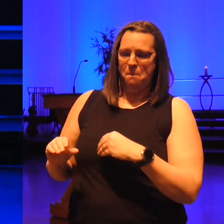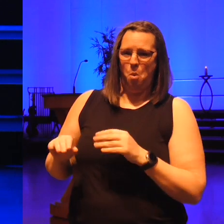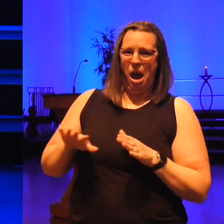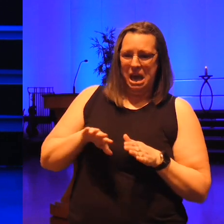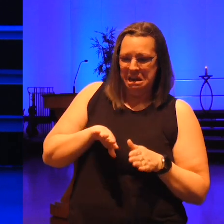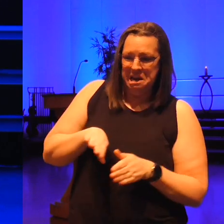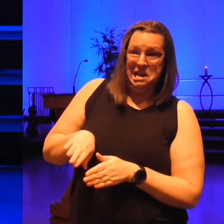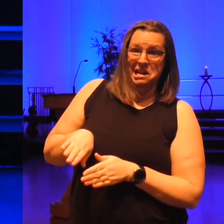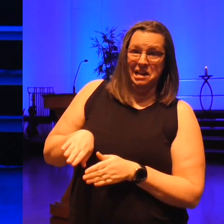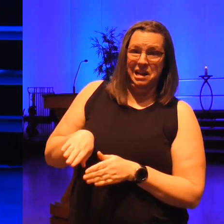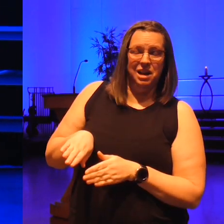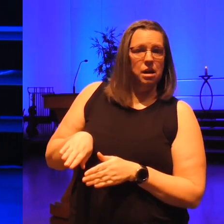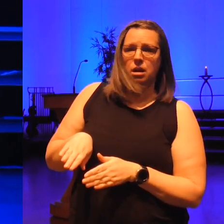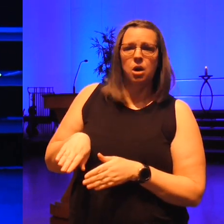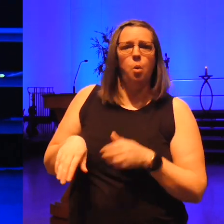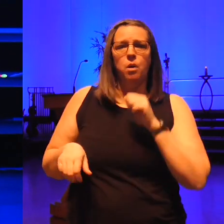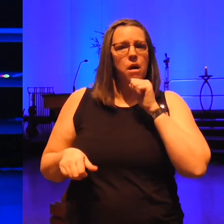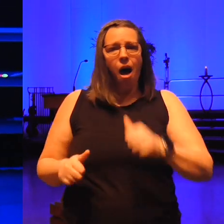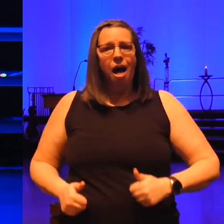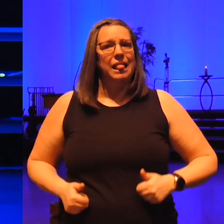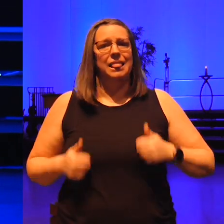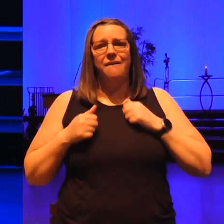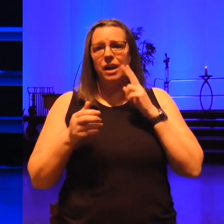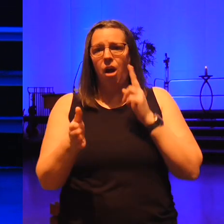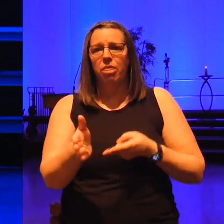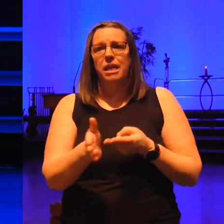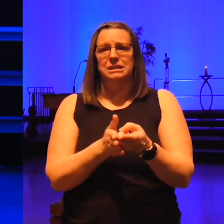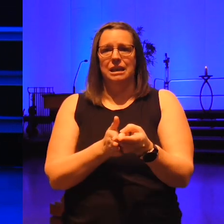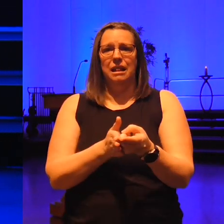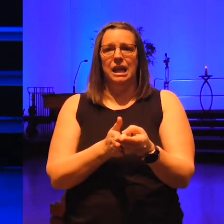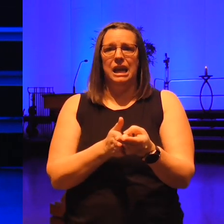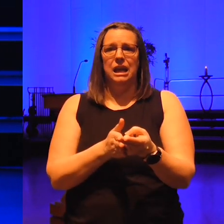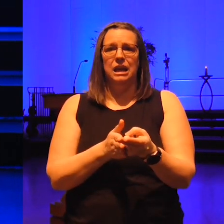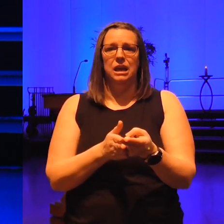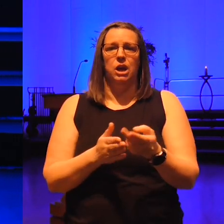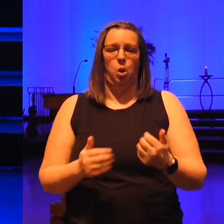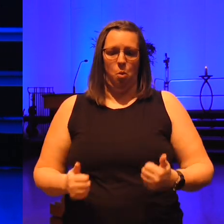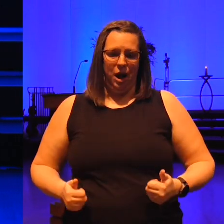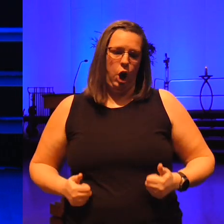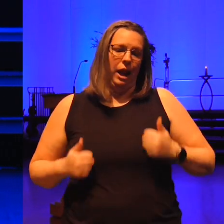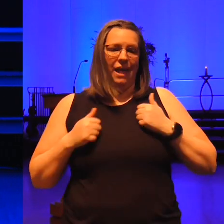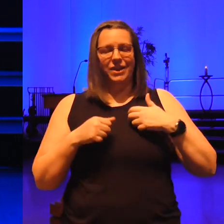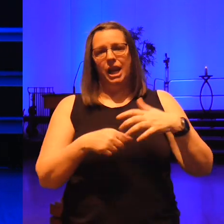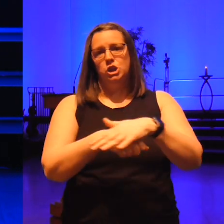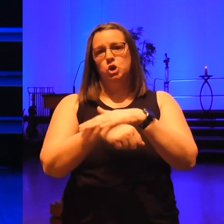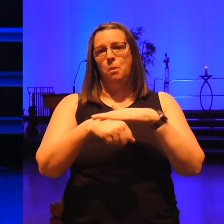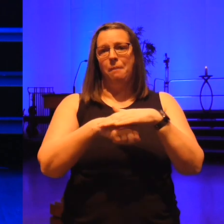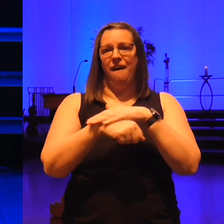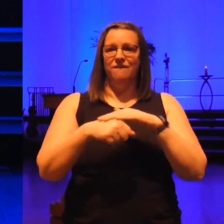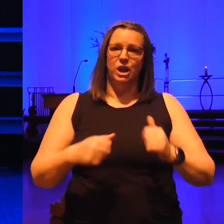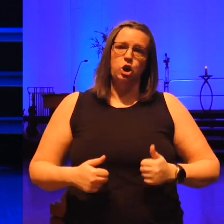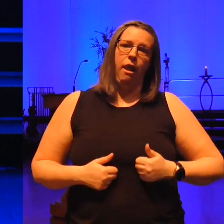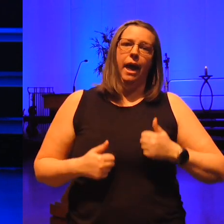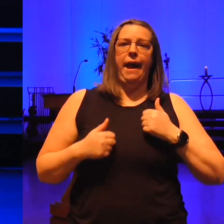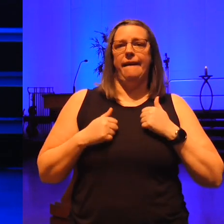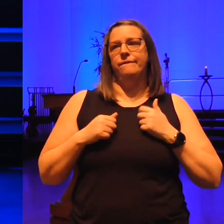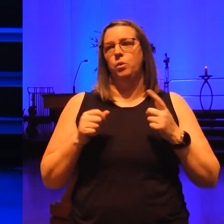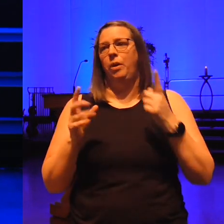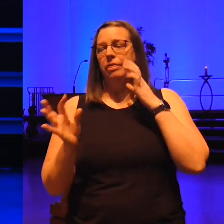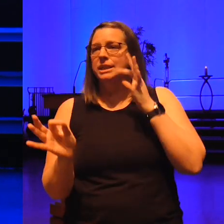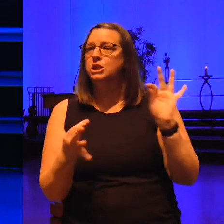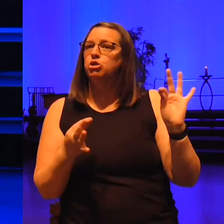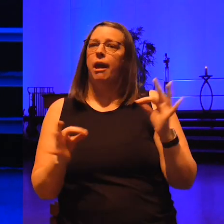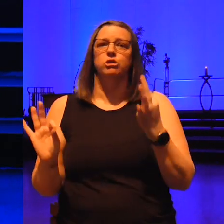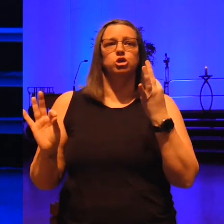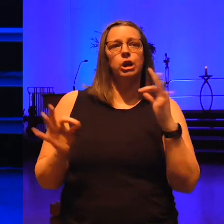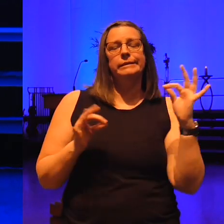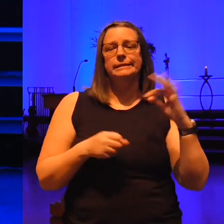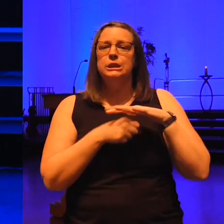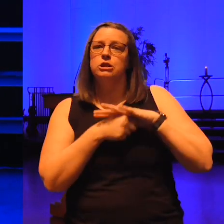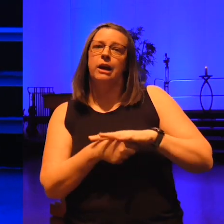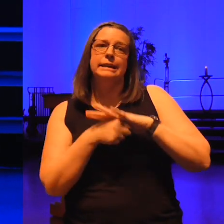and we find ourselves living in superficial life filled with distraction stress anxiety